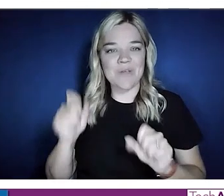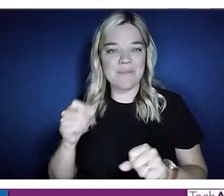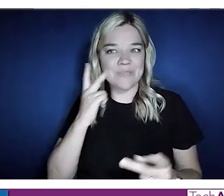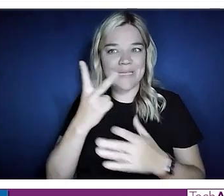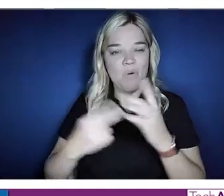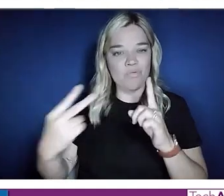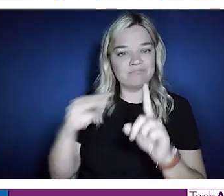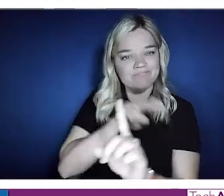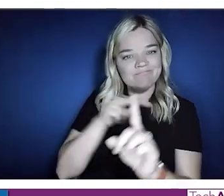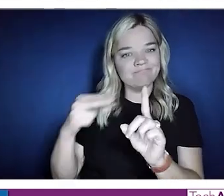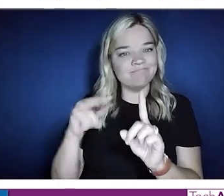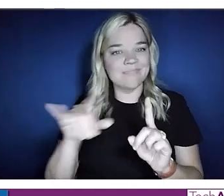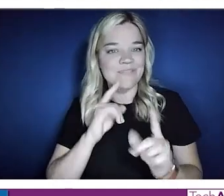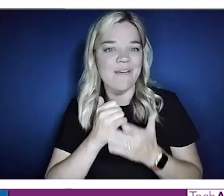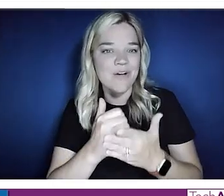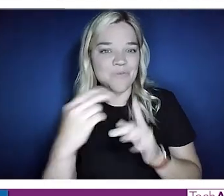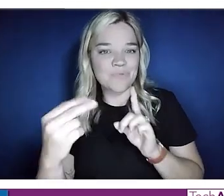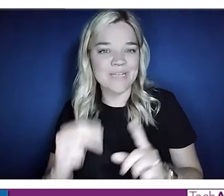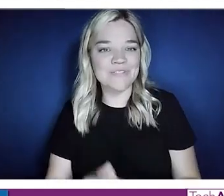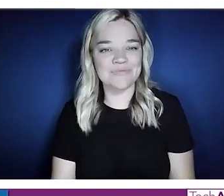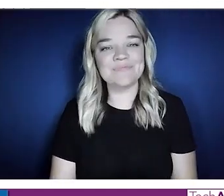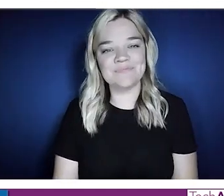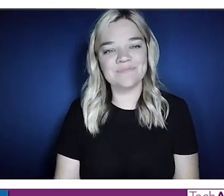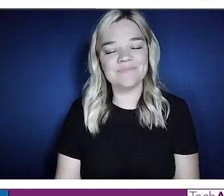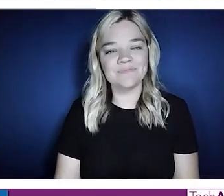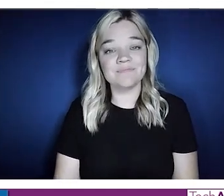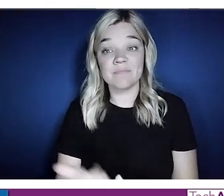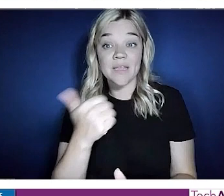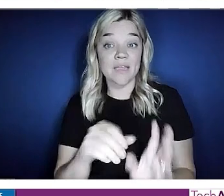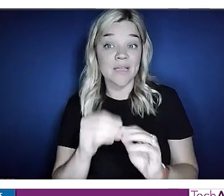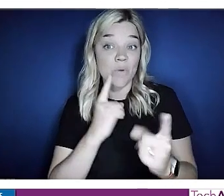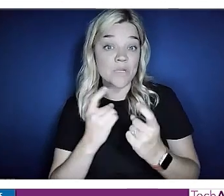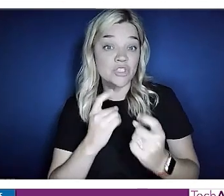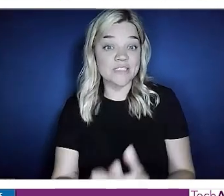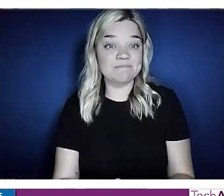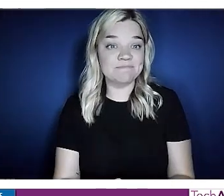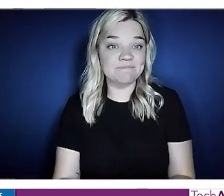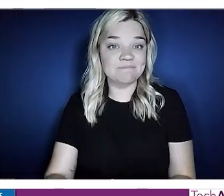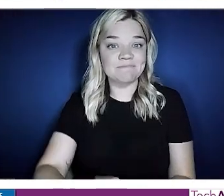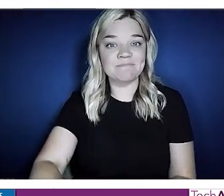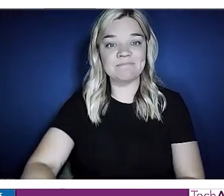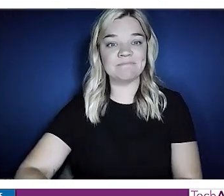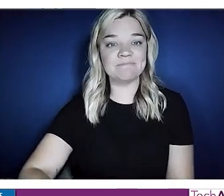I think that's a helpful perspective. So anybody else have any more last minute questions from, or for Kerry?